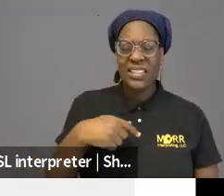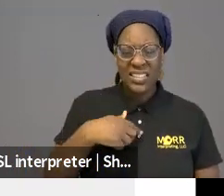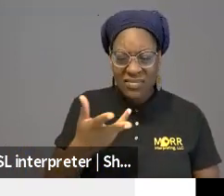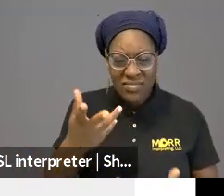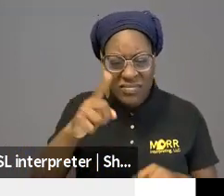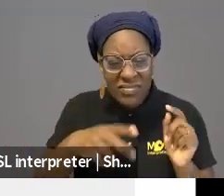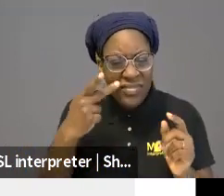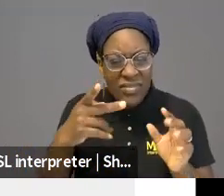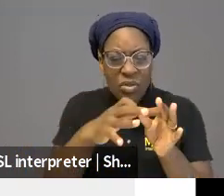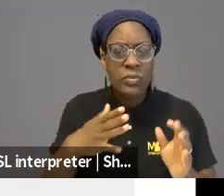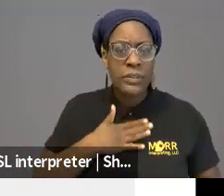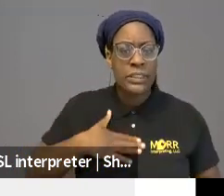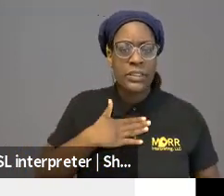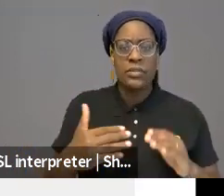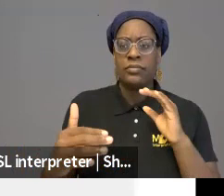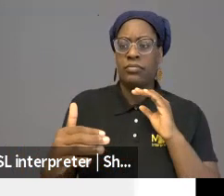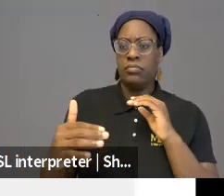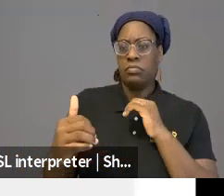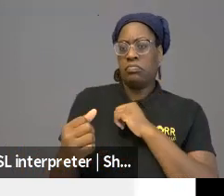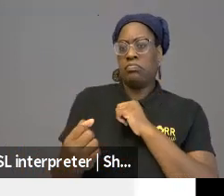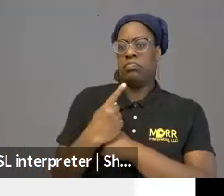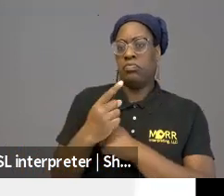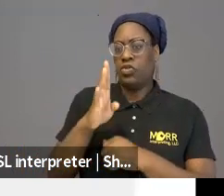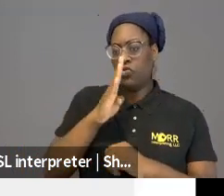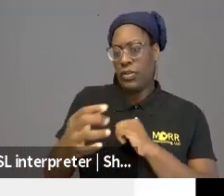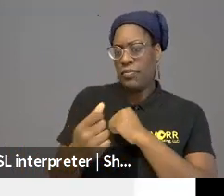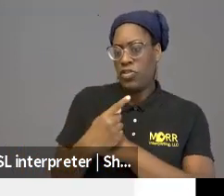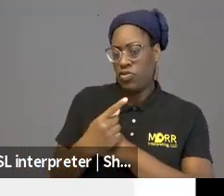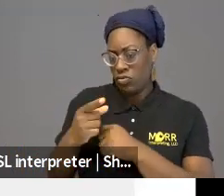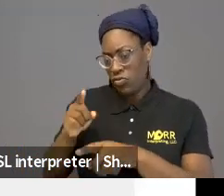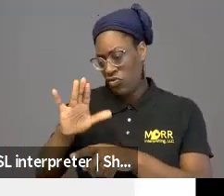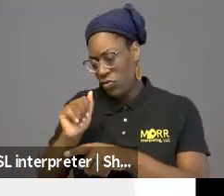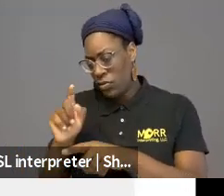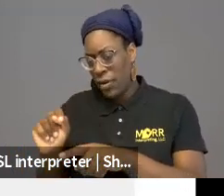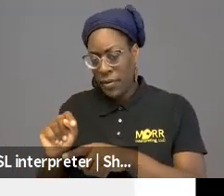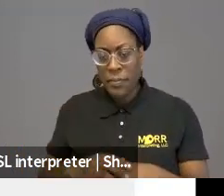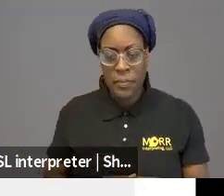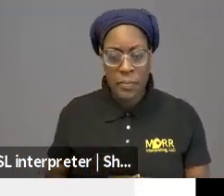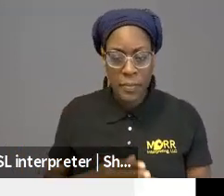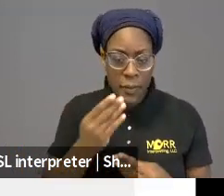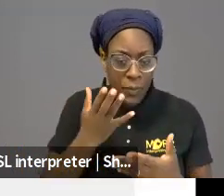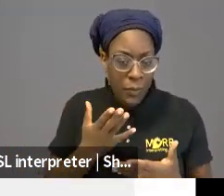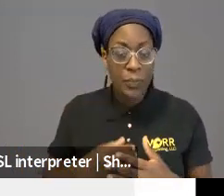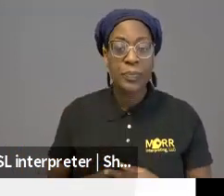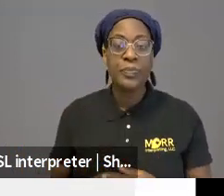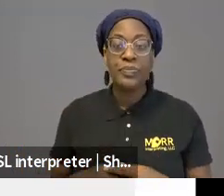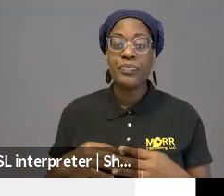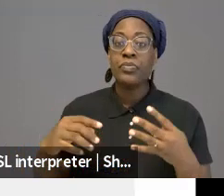the Zoom room. We ask that you refrain from turning on your own audio until the Q&A session.